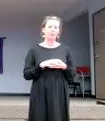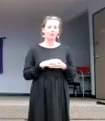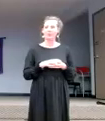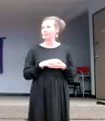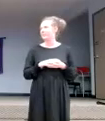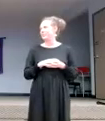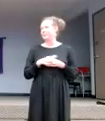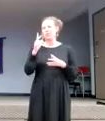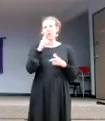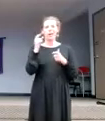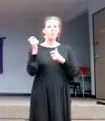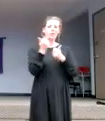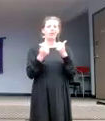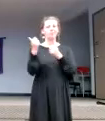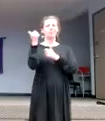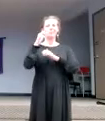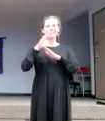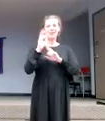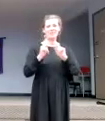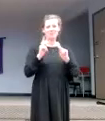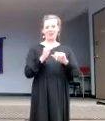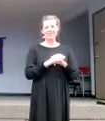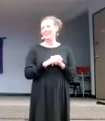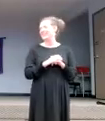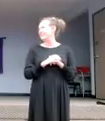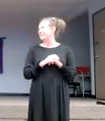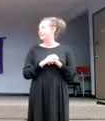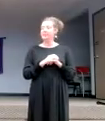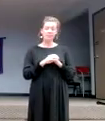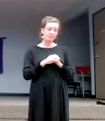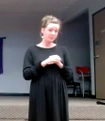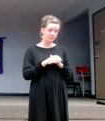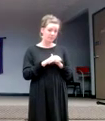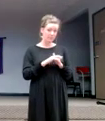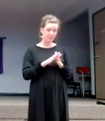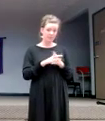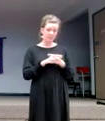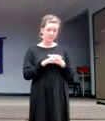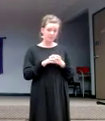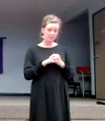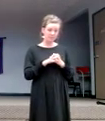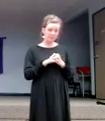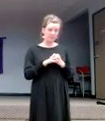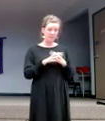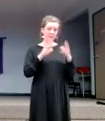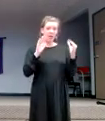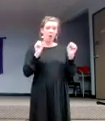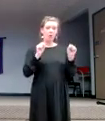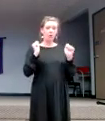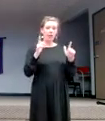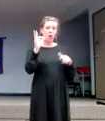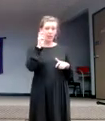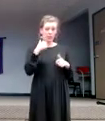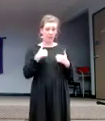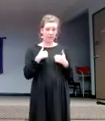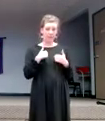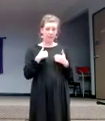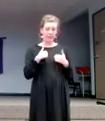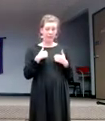This is why I bring the big guns. I'll take this one. I hope you all can hear me. So we